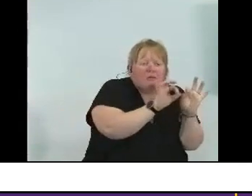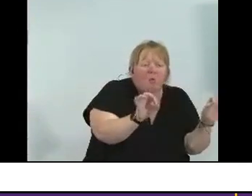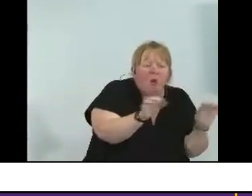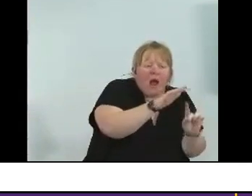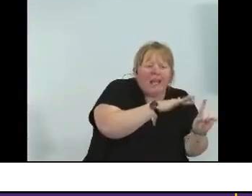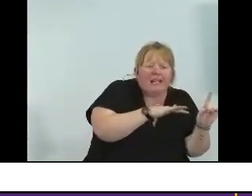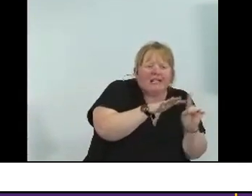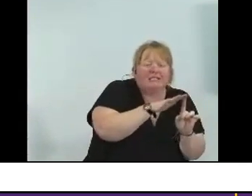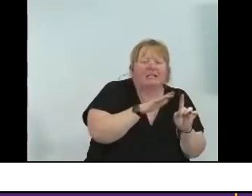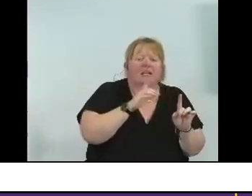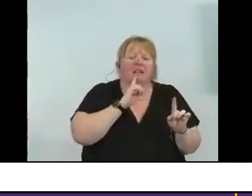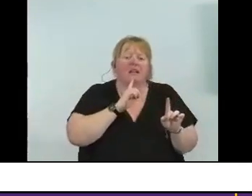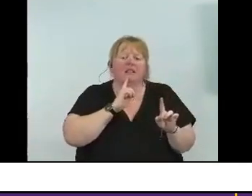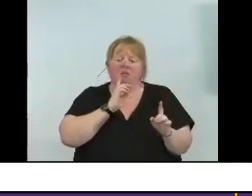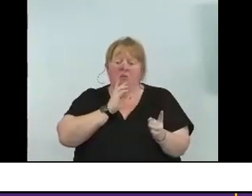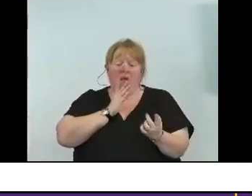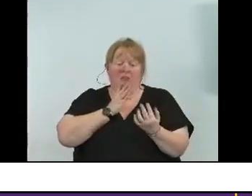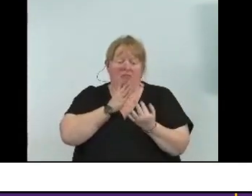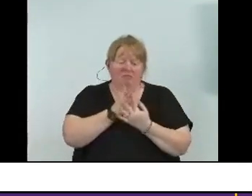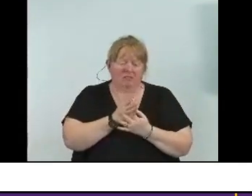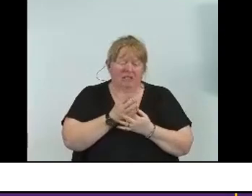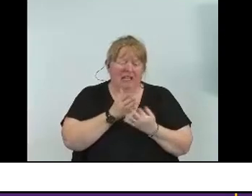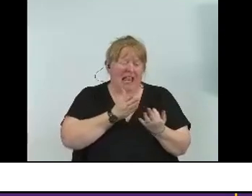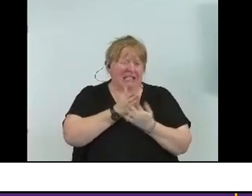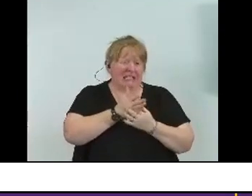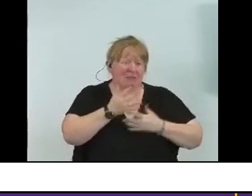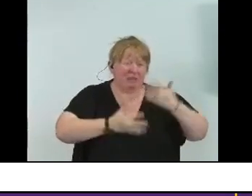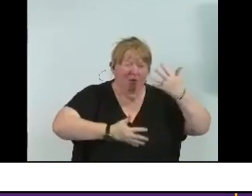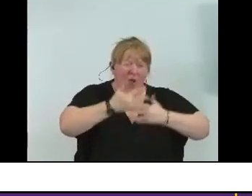And when I did come to do that accessibility audit, it was minor tweaks.